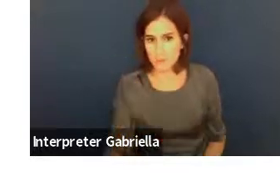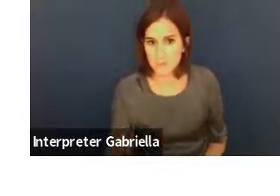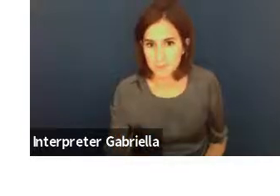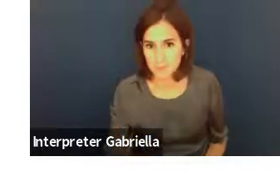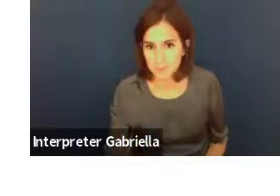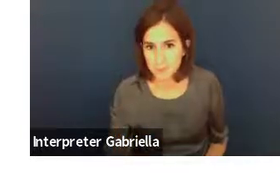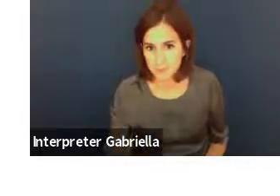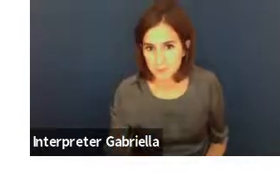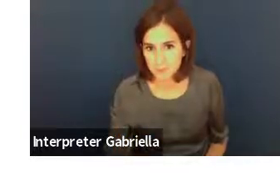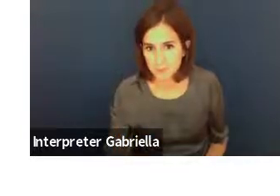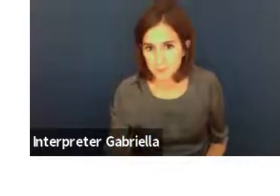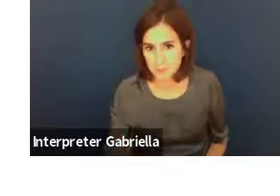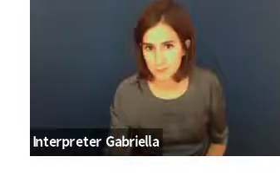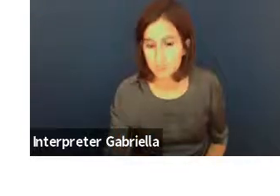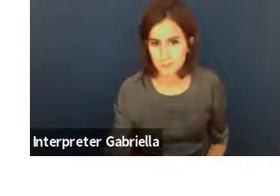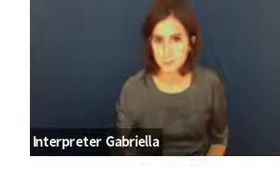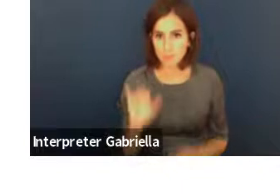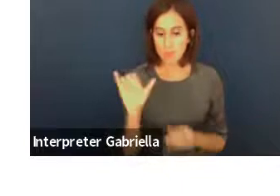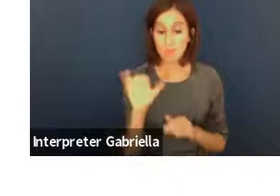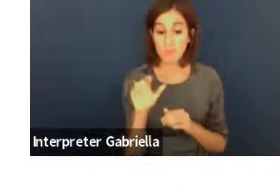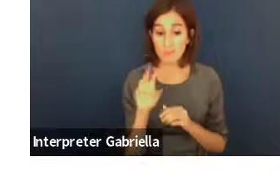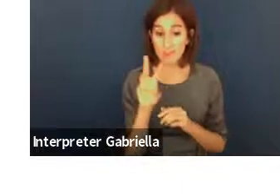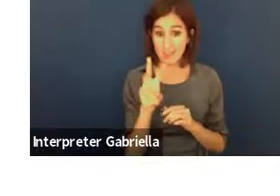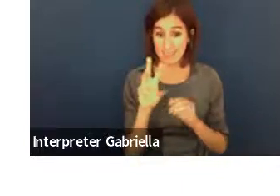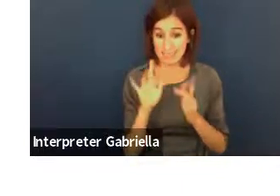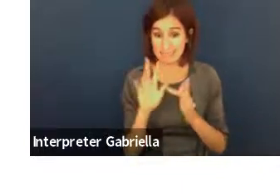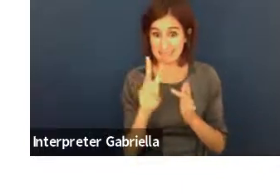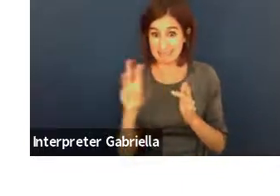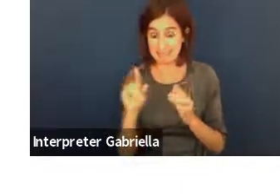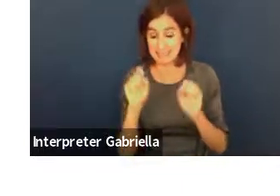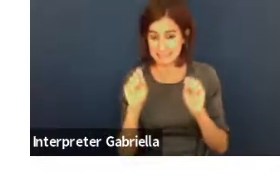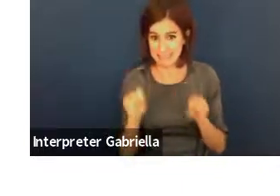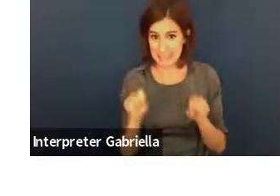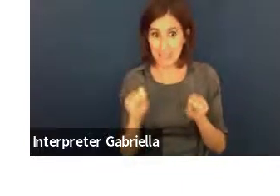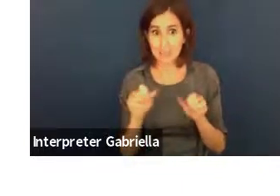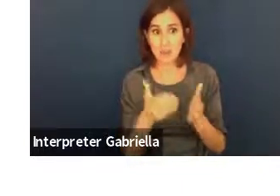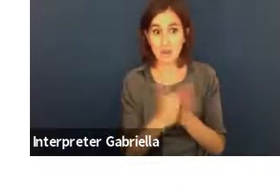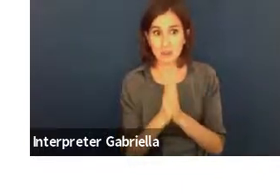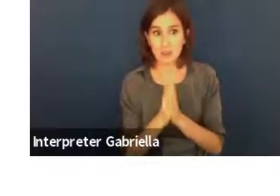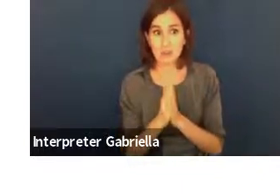Linda Kobashigawa: As well as links to the forms to request the the graphing calculators, or the other technology so